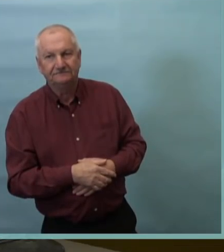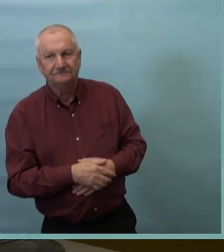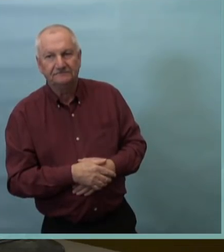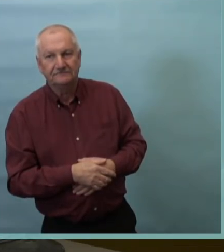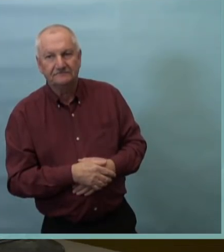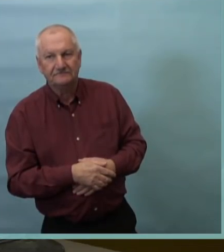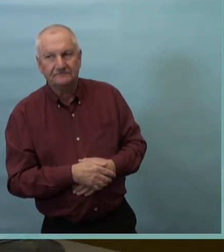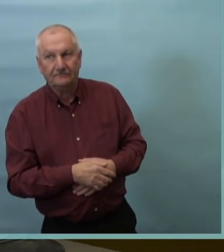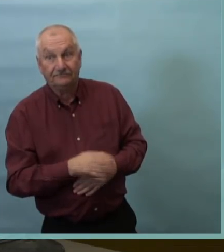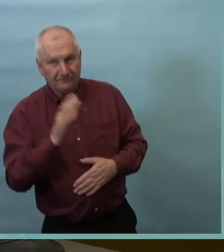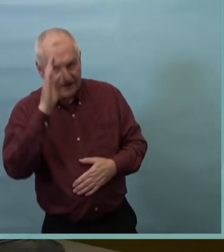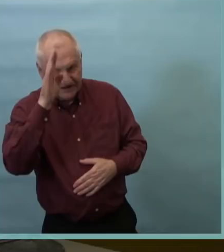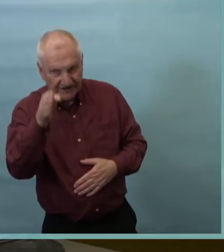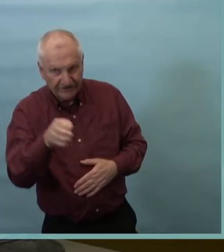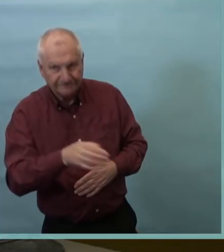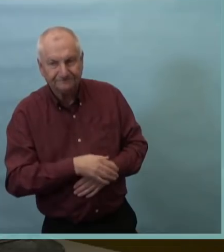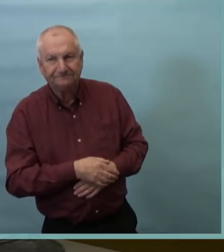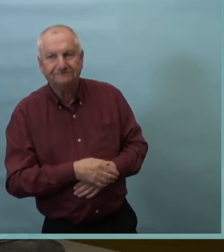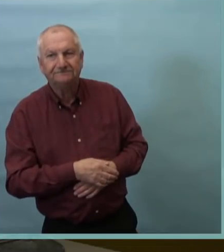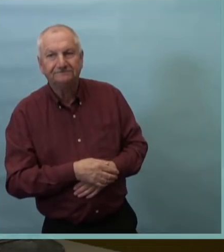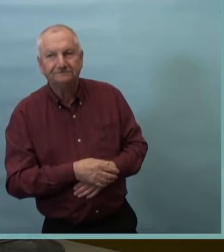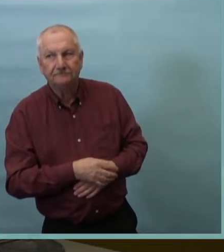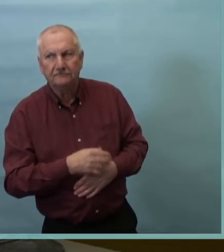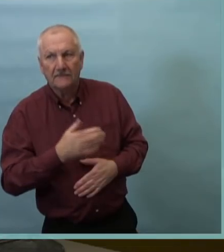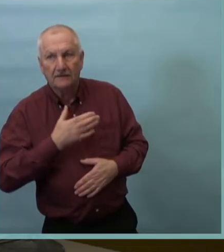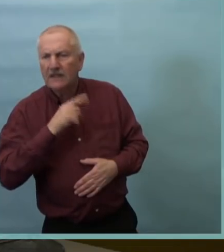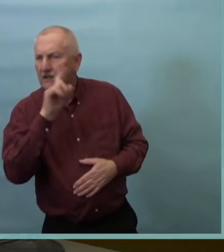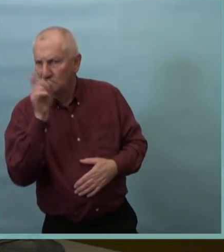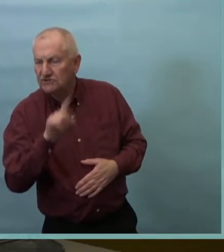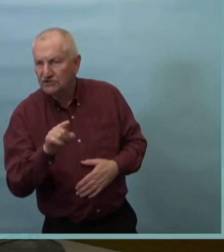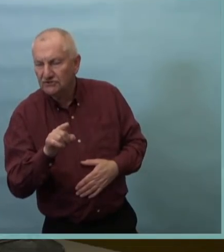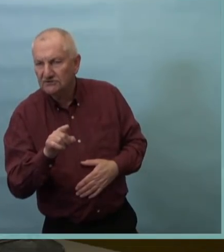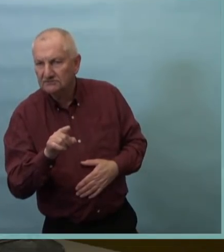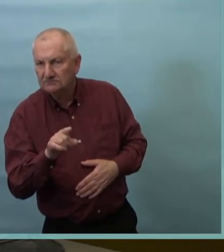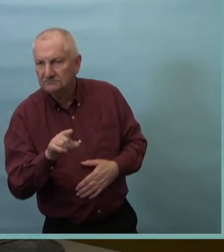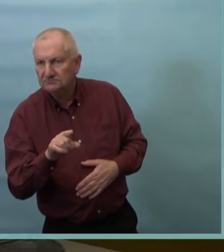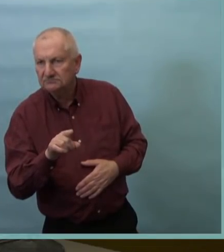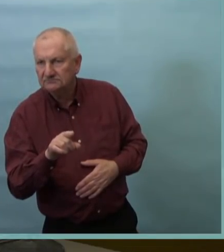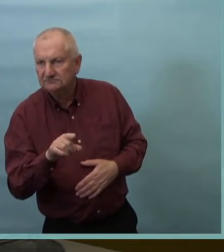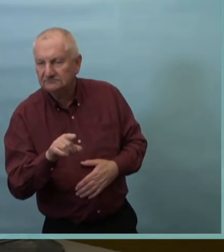community impressed just a question about the measure at at personal care